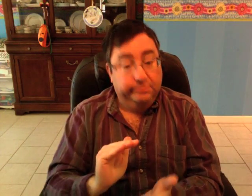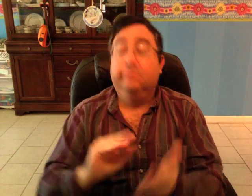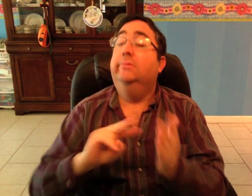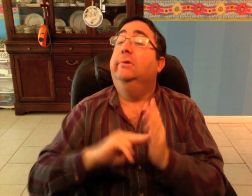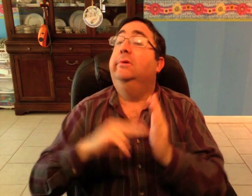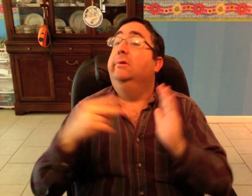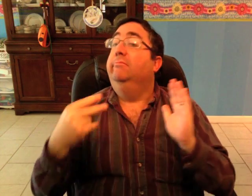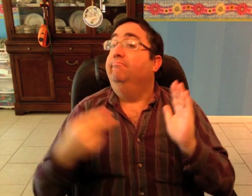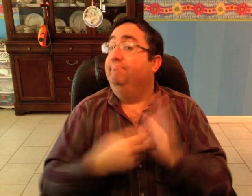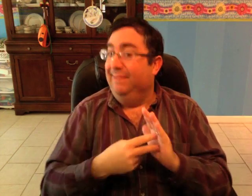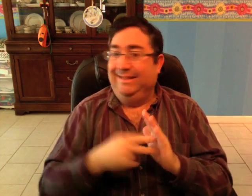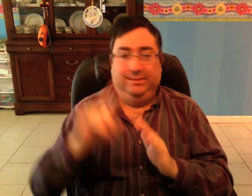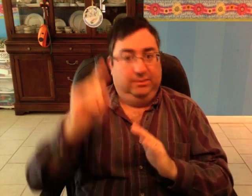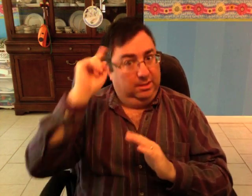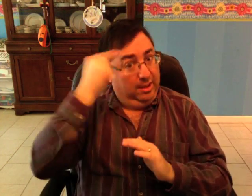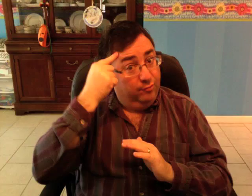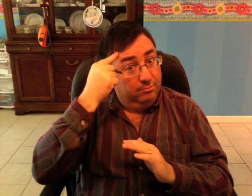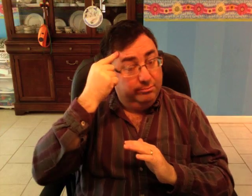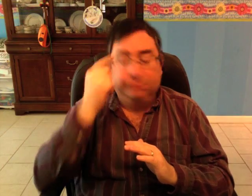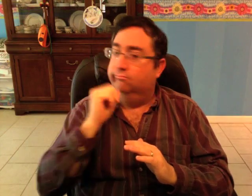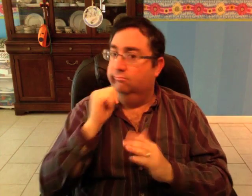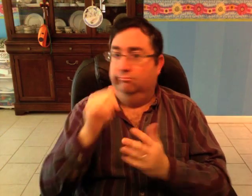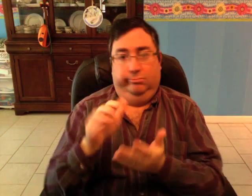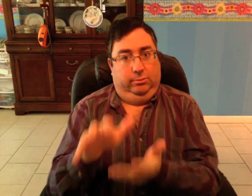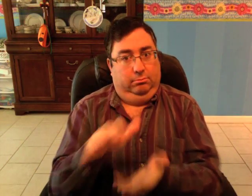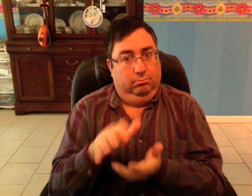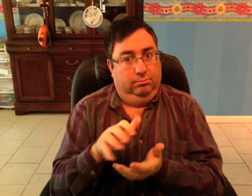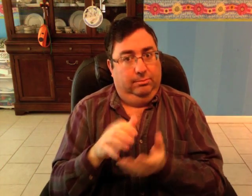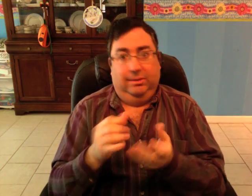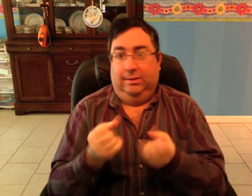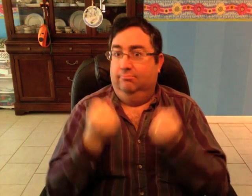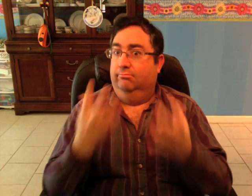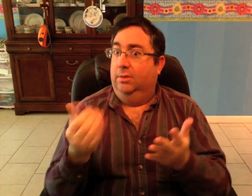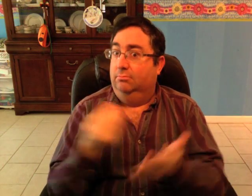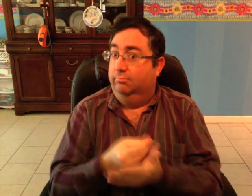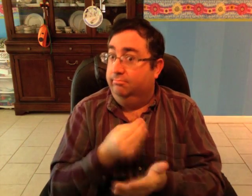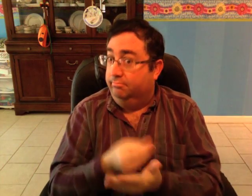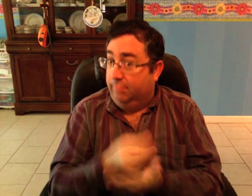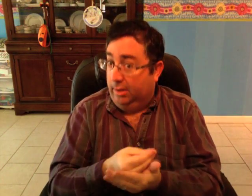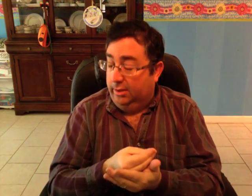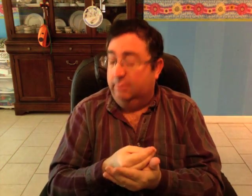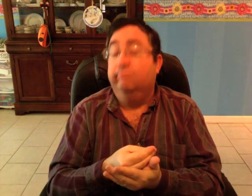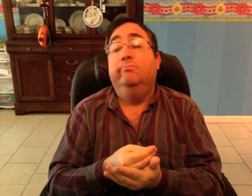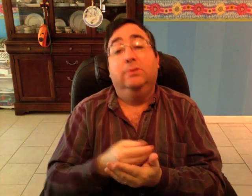So the governments won't be getting as much money as they could be.